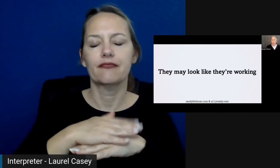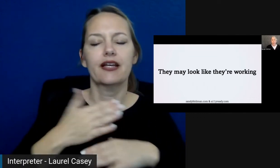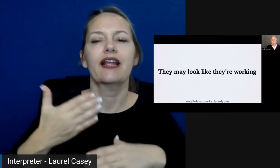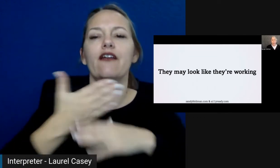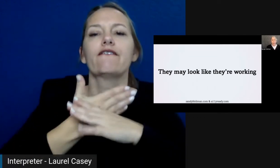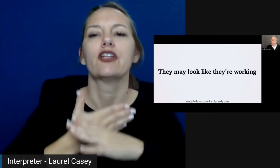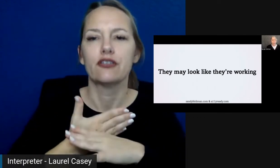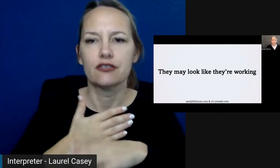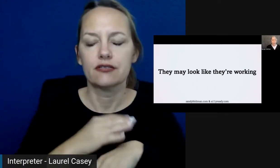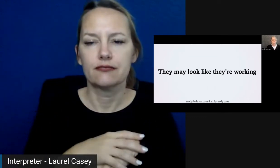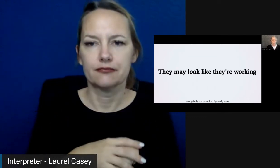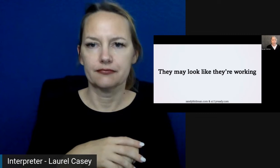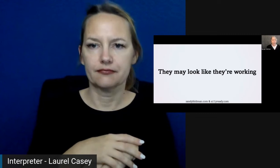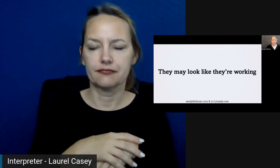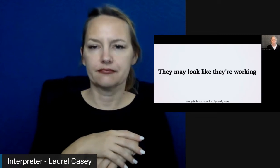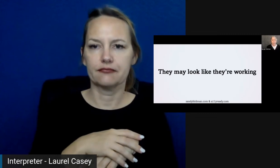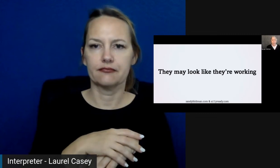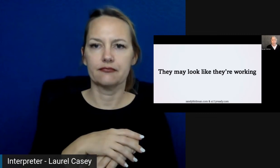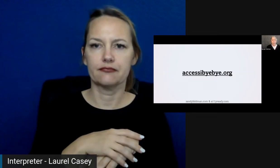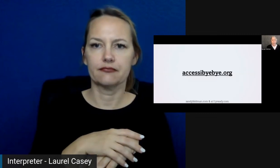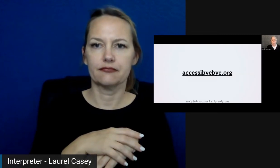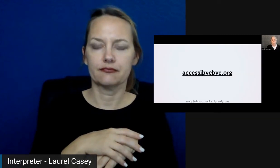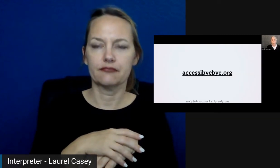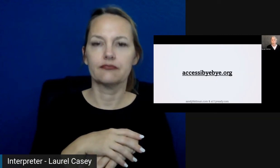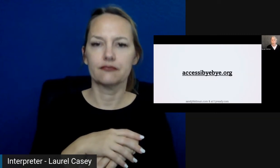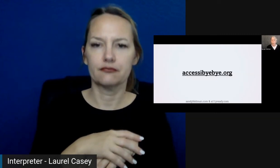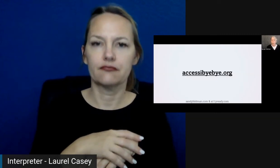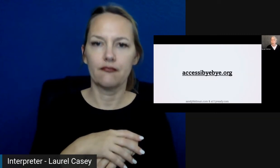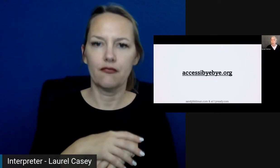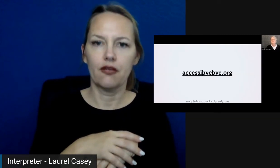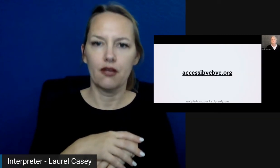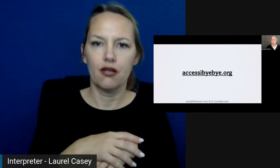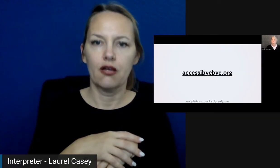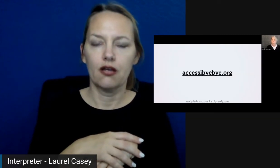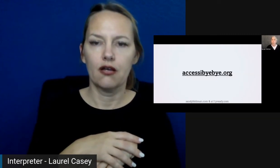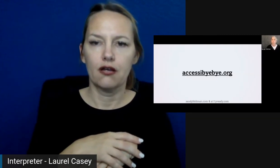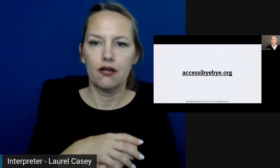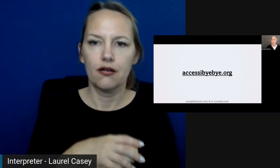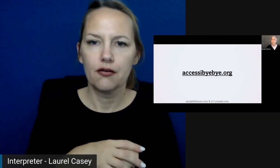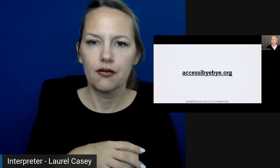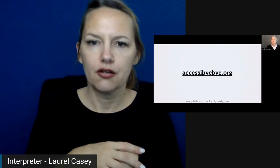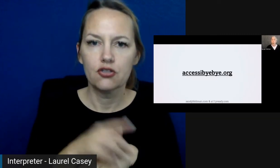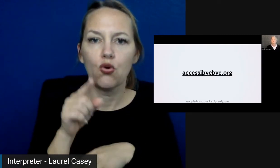So, this is to the point where their software called accessibyebye